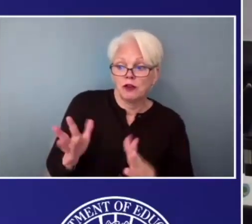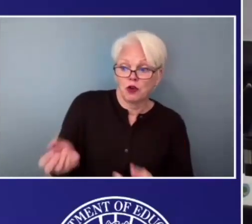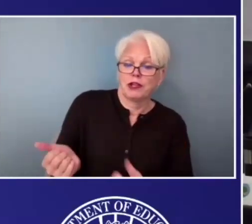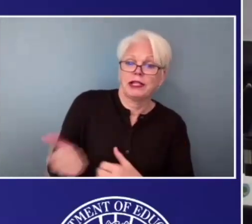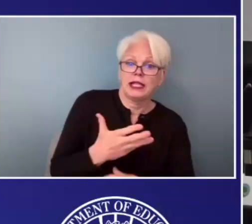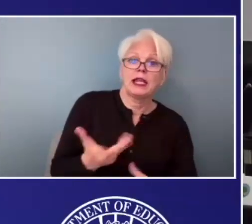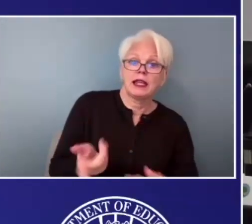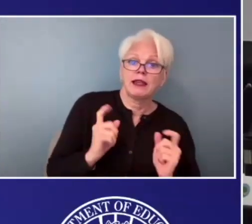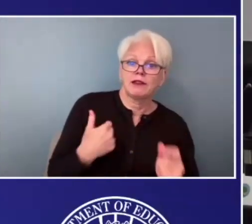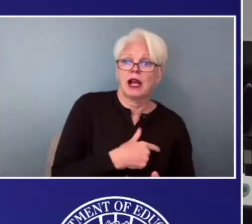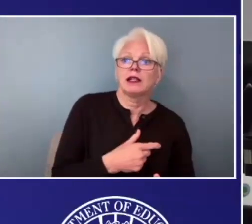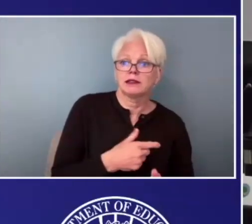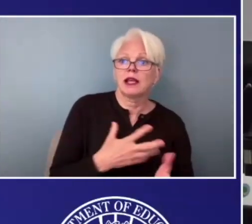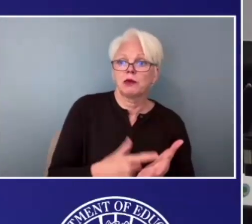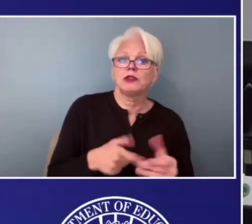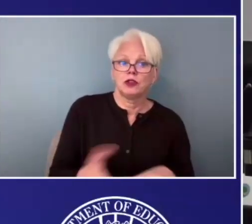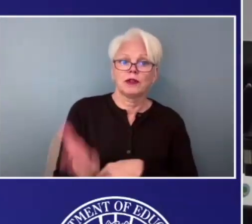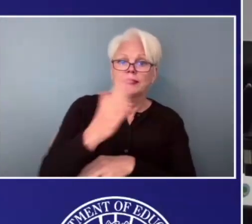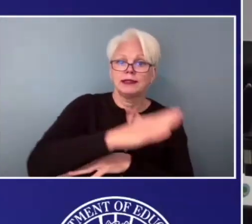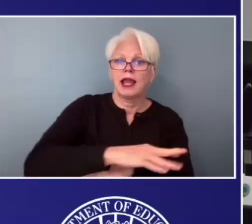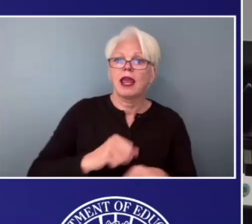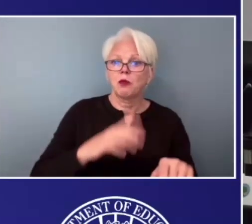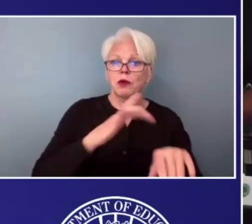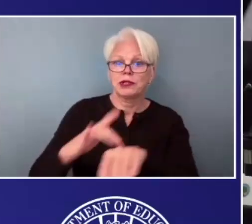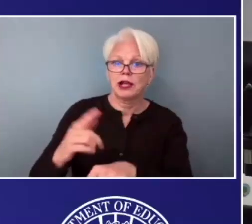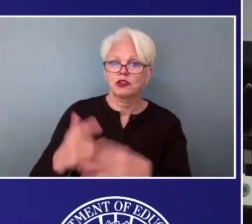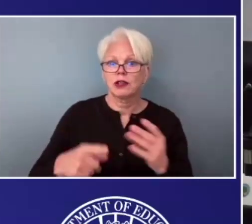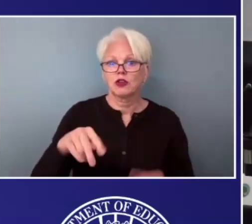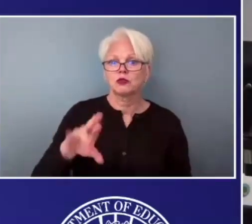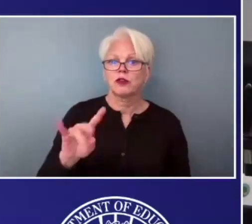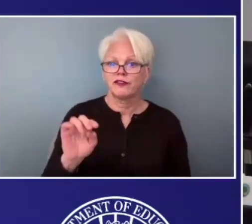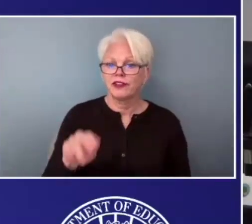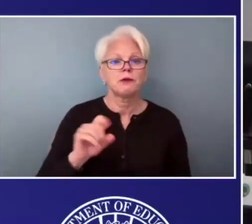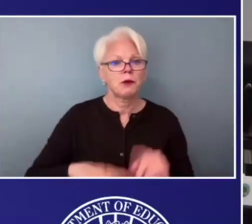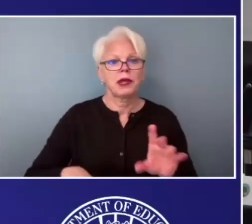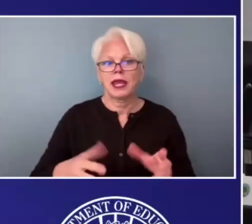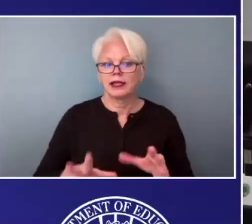throughout the day when we get to those regulatory provisions. But we're not going to be able to accept any new proposals.